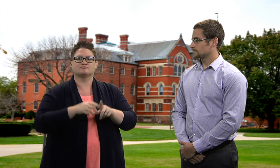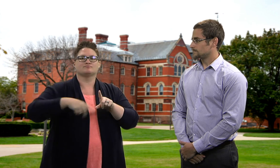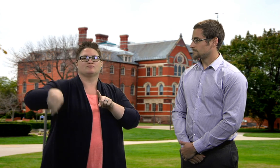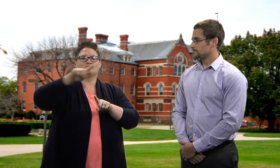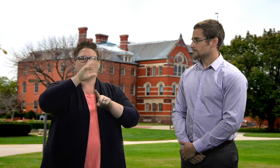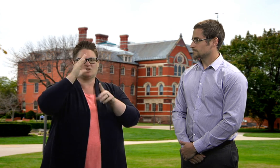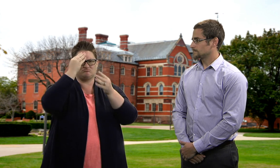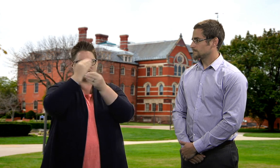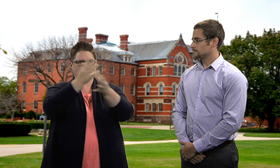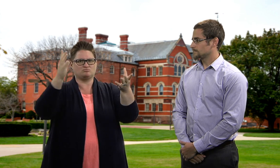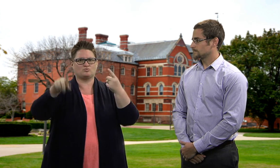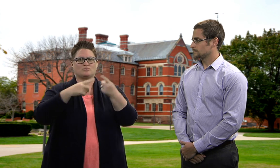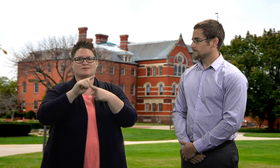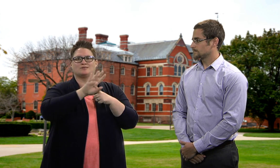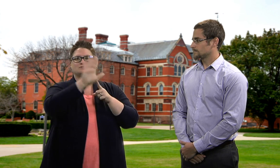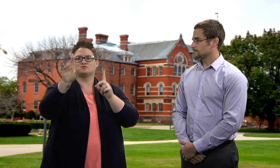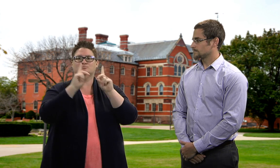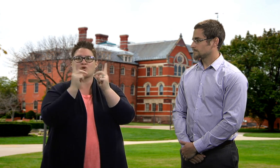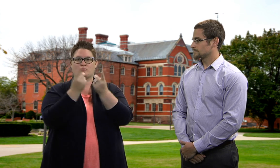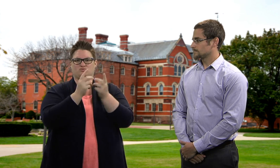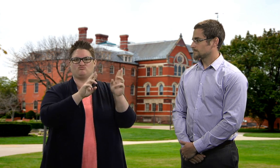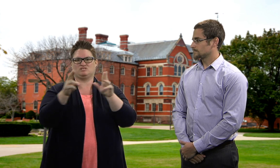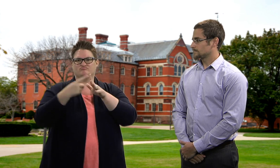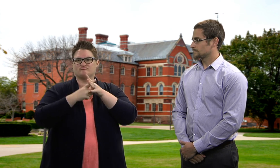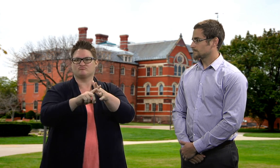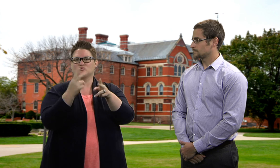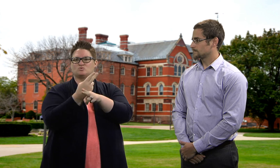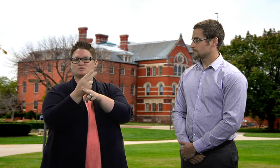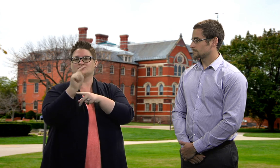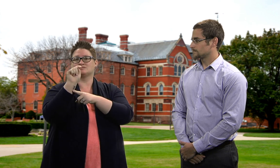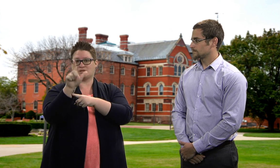You will be notified when your department is to begin using T&L and